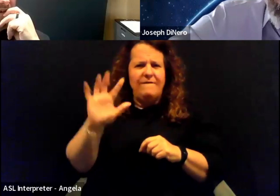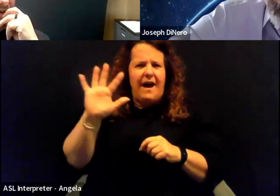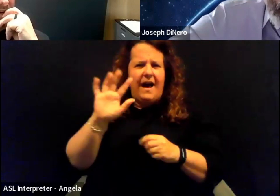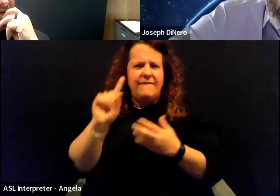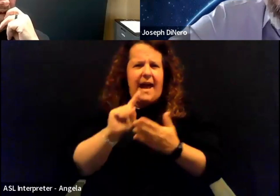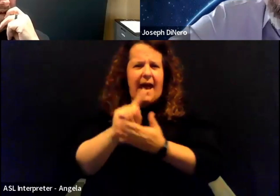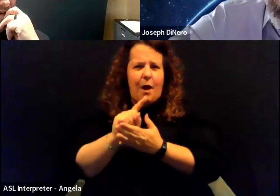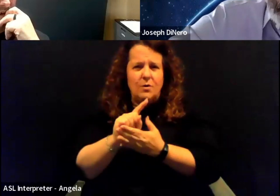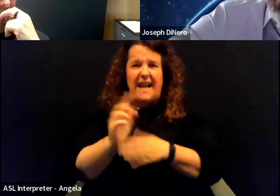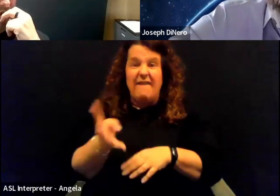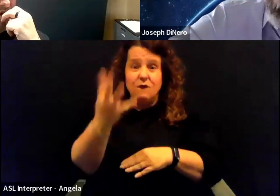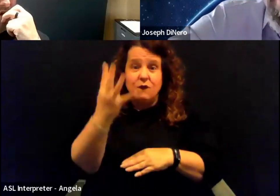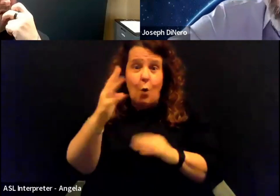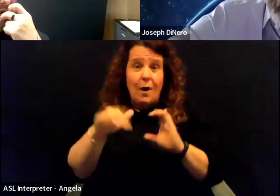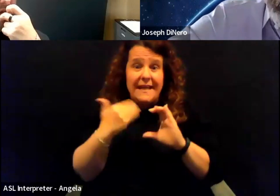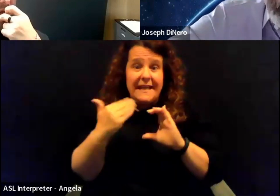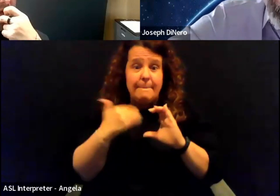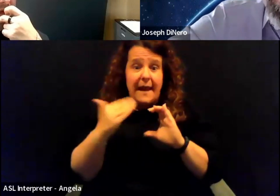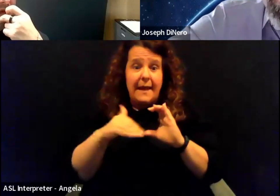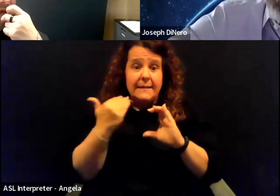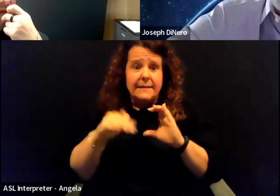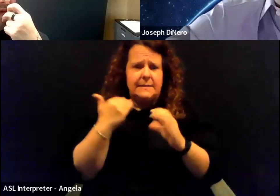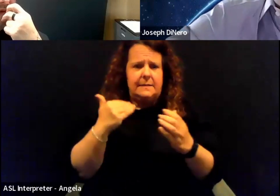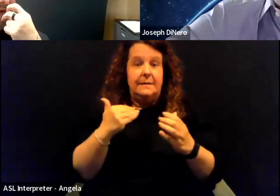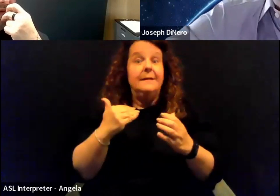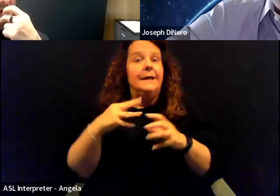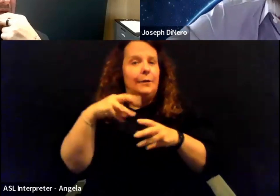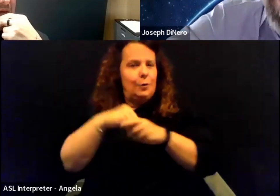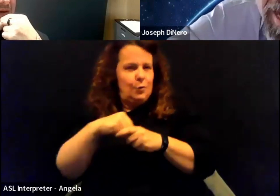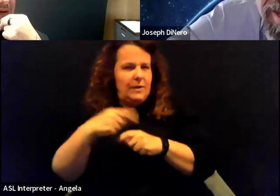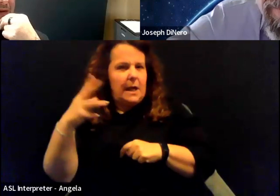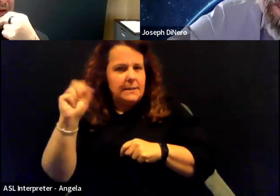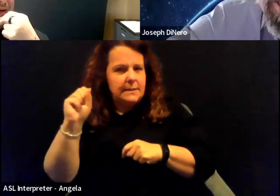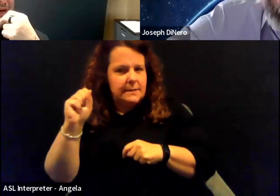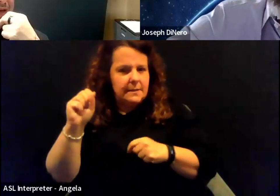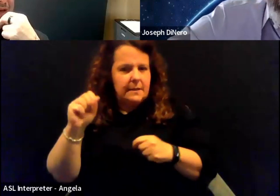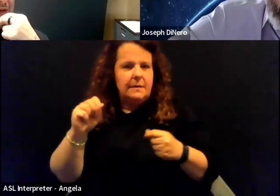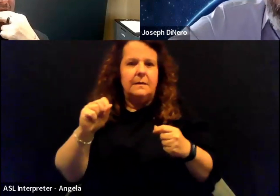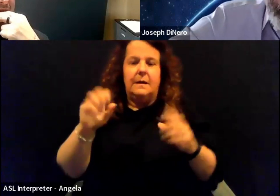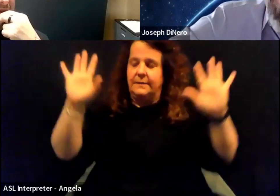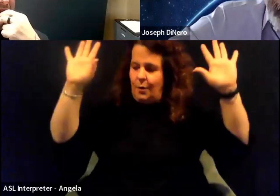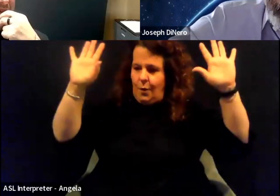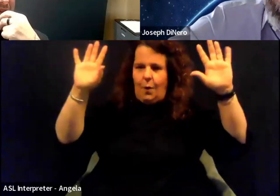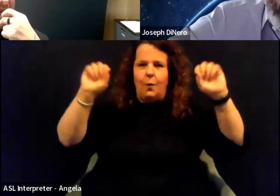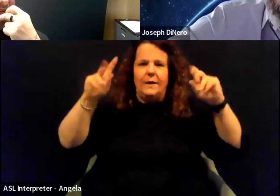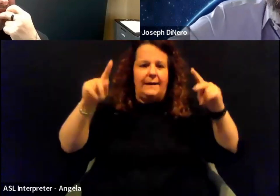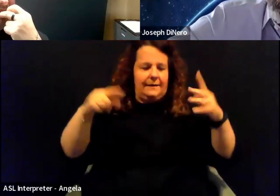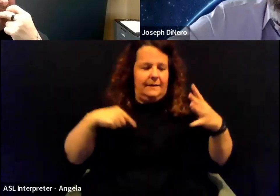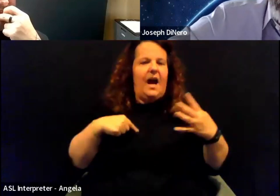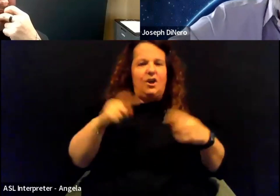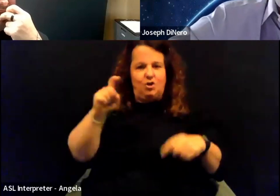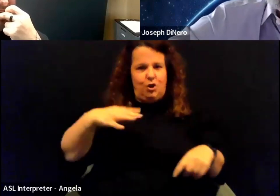an opportunity at usable net and I looked up to the sky and I said, I got the message. I should probably apply for this job.